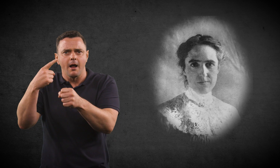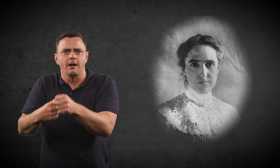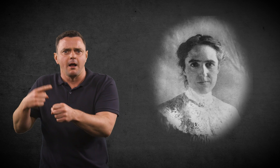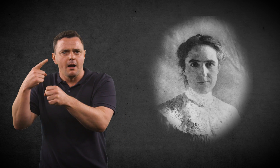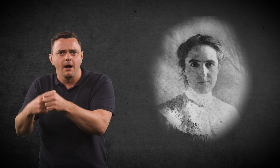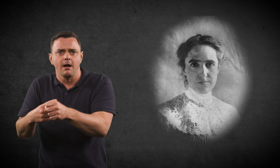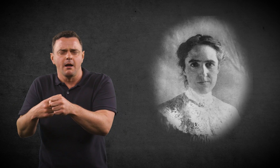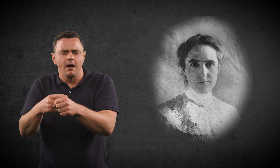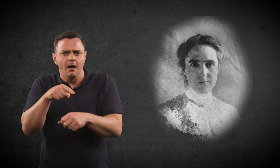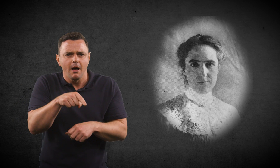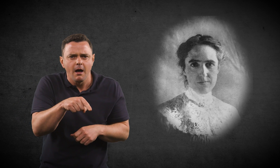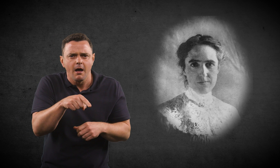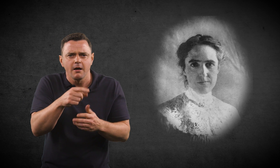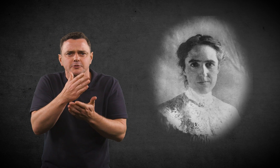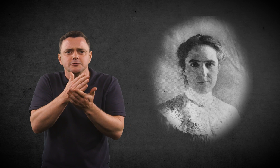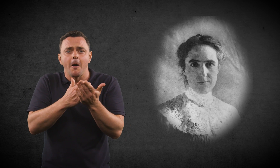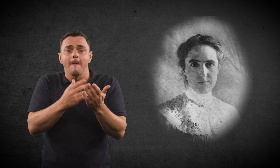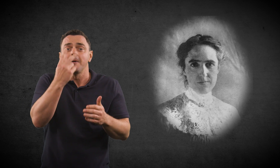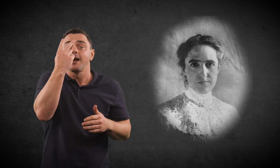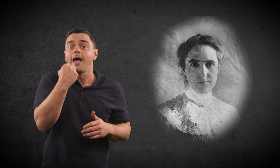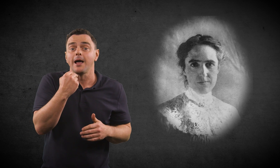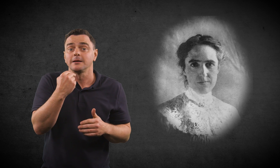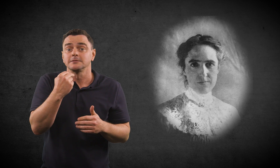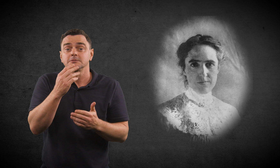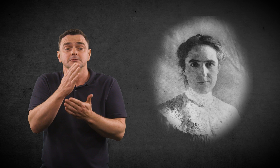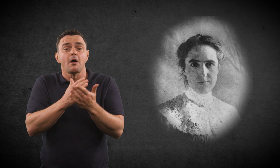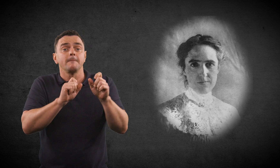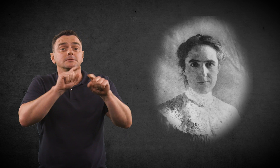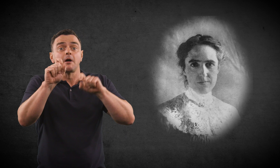Some of the stars shone more brightly on certain nights than others.